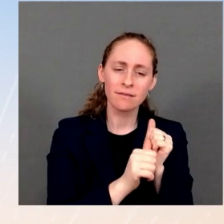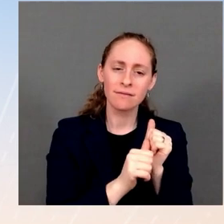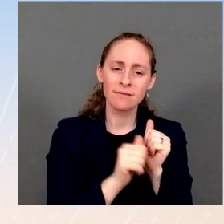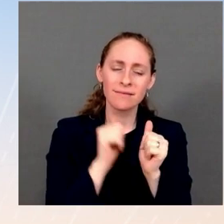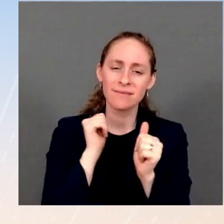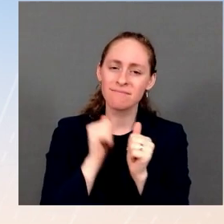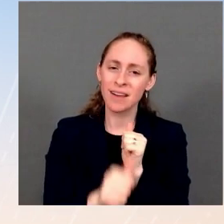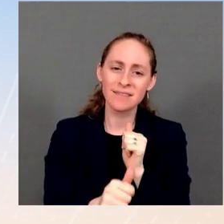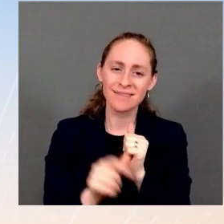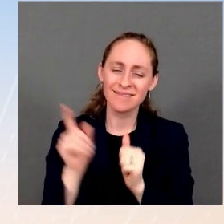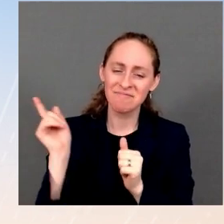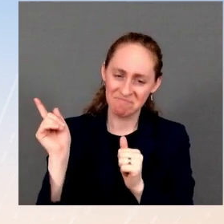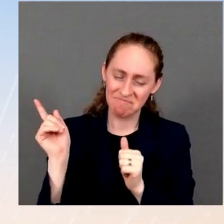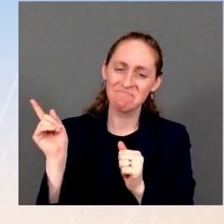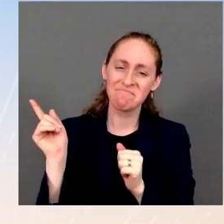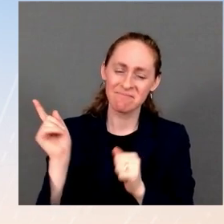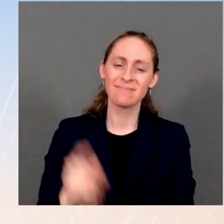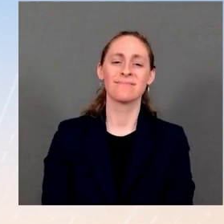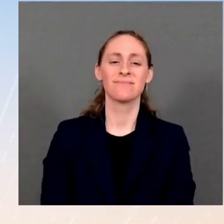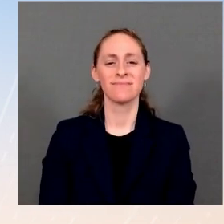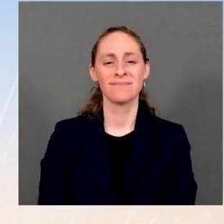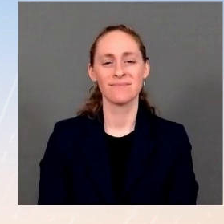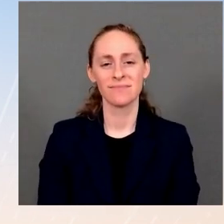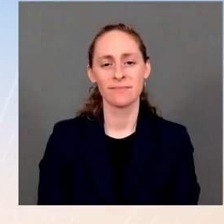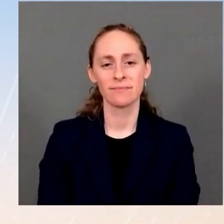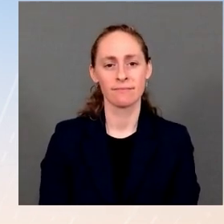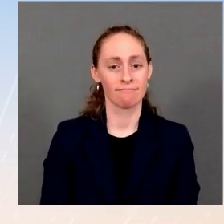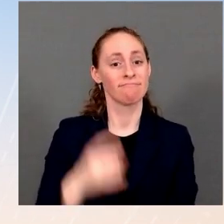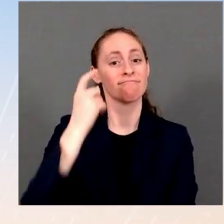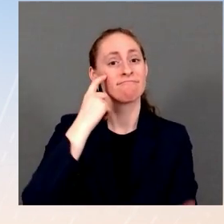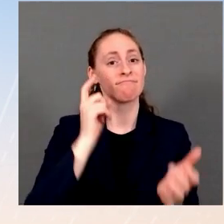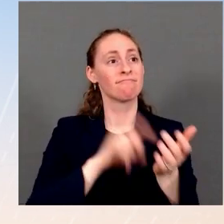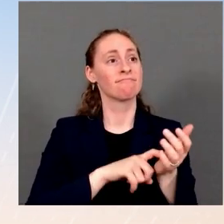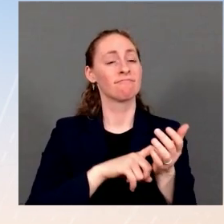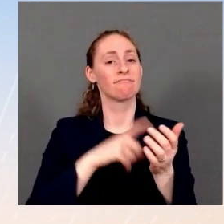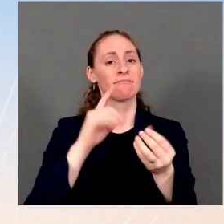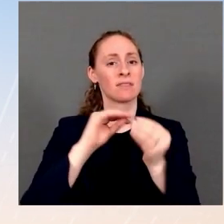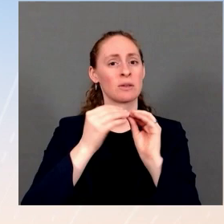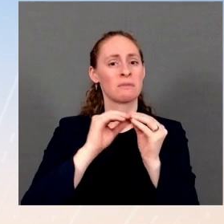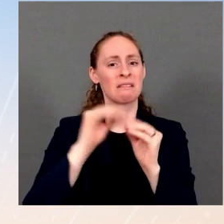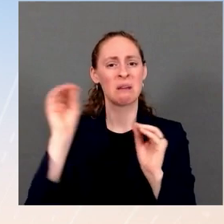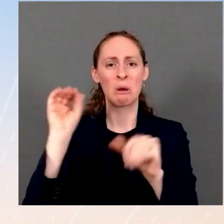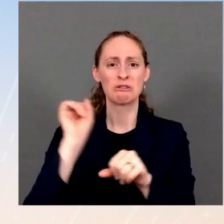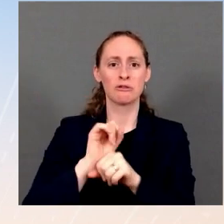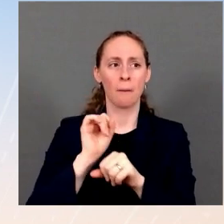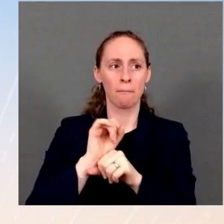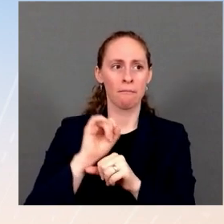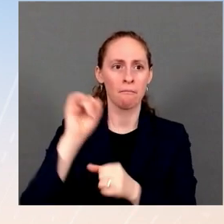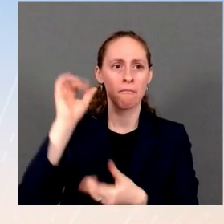strengthened supply chains, and boosted competitiveness against China. We delivered because we stayed focused